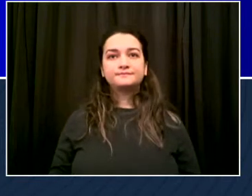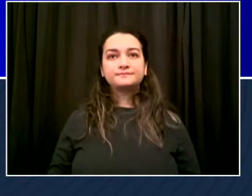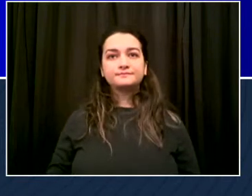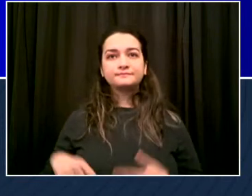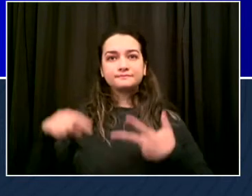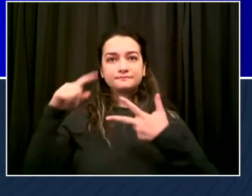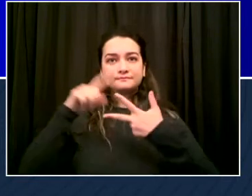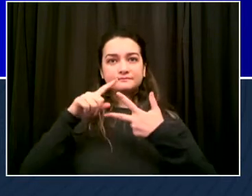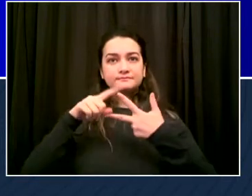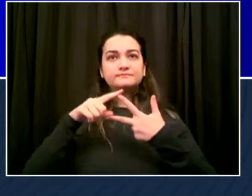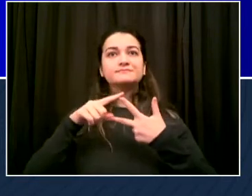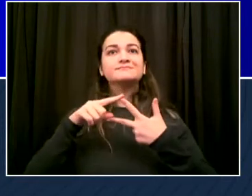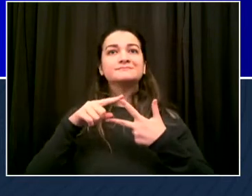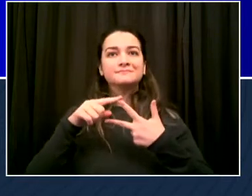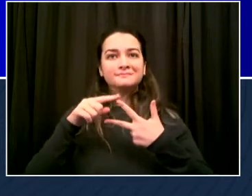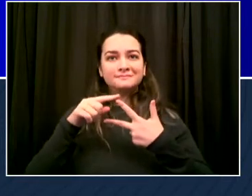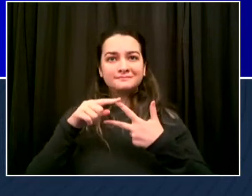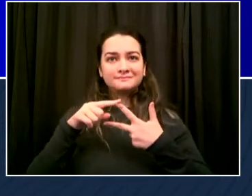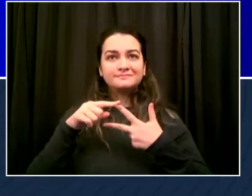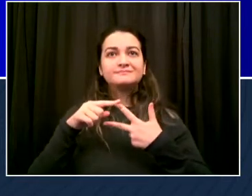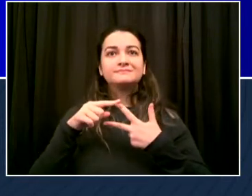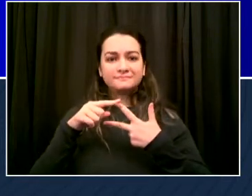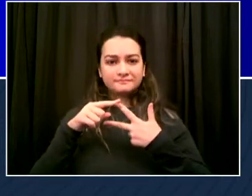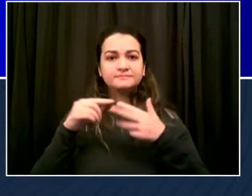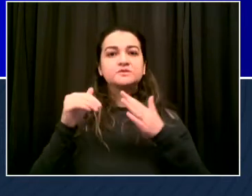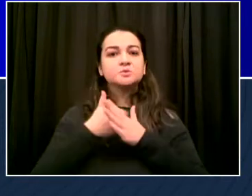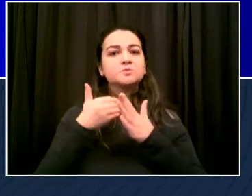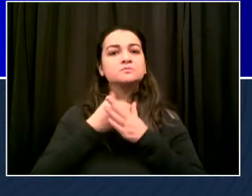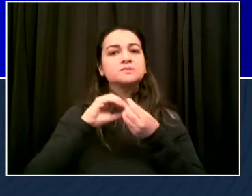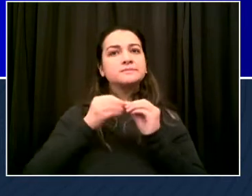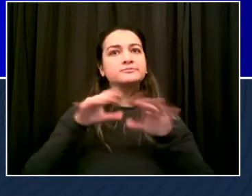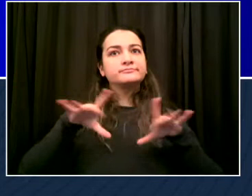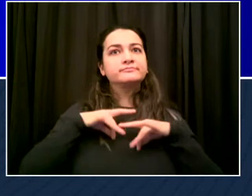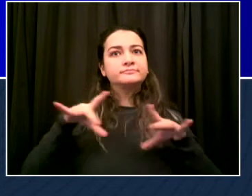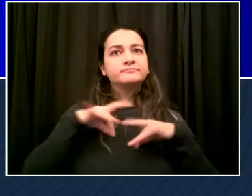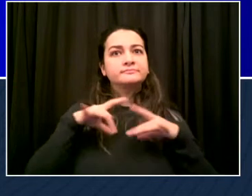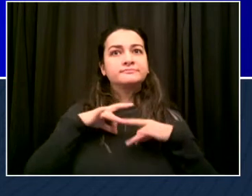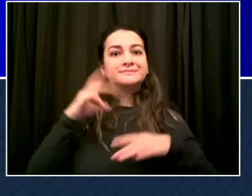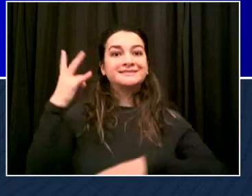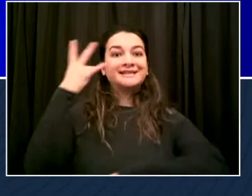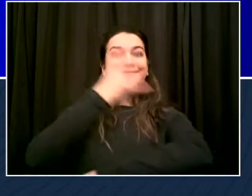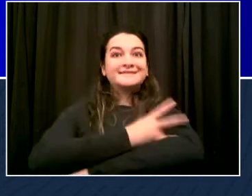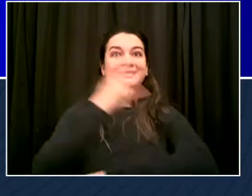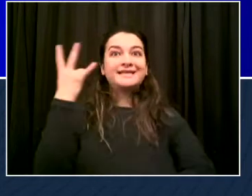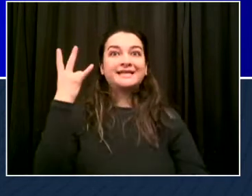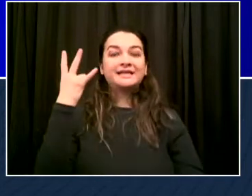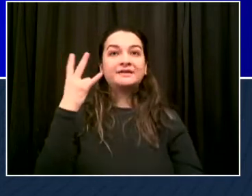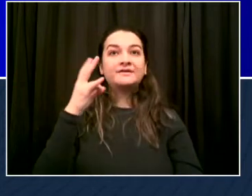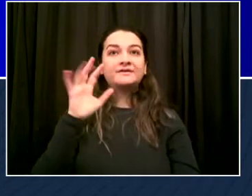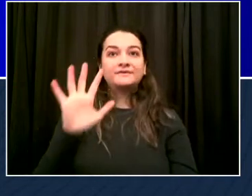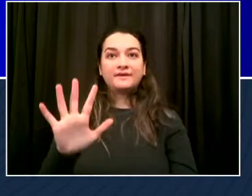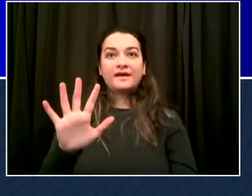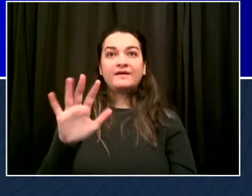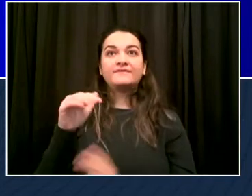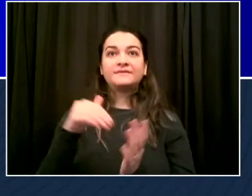SINGLE E MOSTST SENSITIVE FACTOR GOING TO KEEP AN EYE ON THAT CLOSELY.